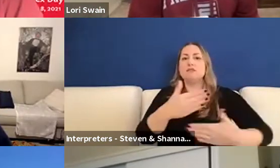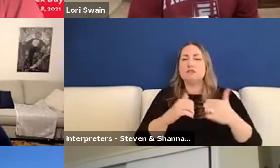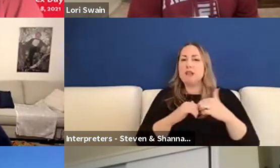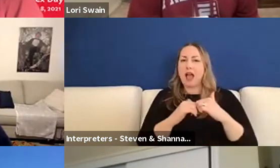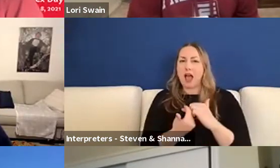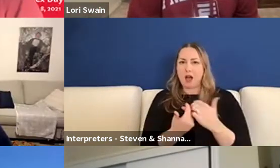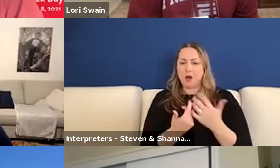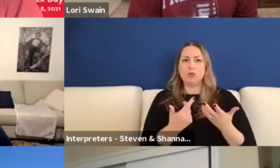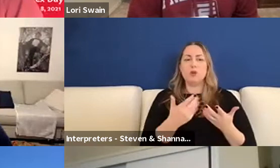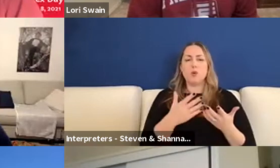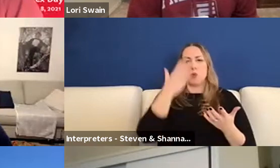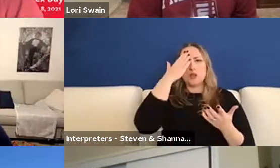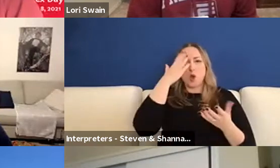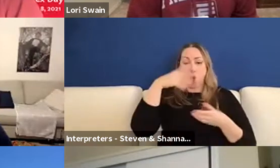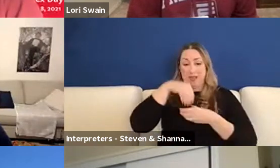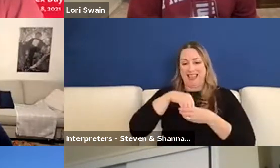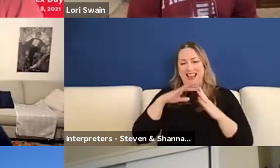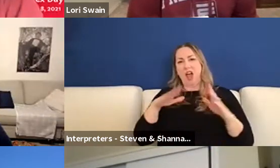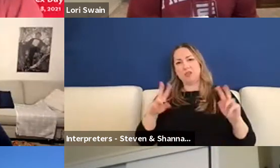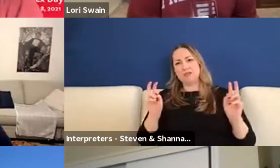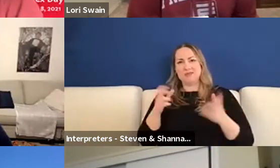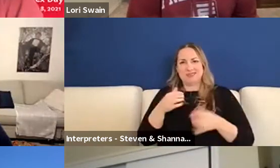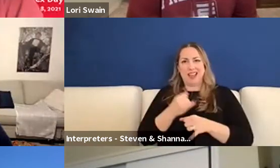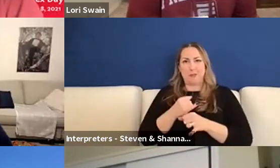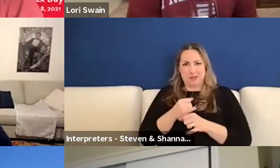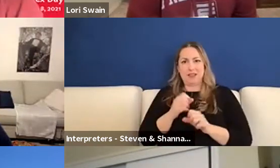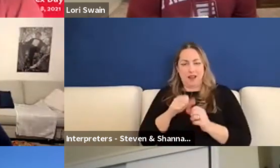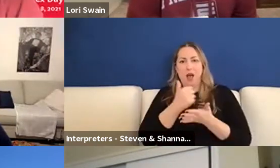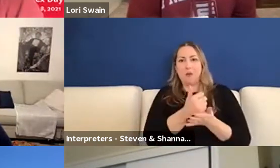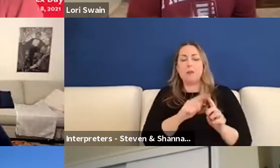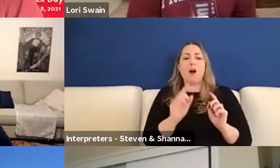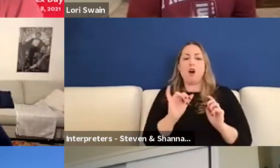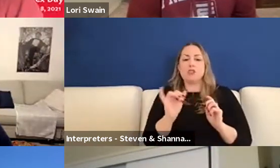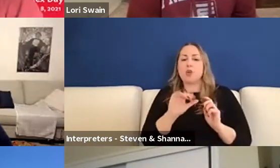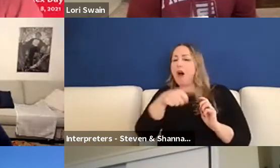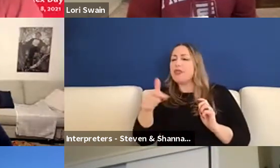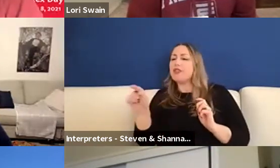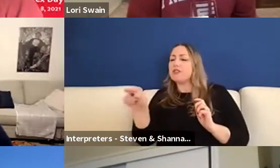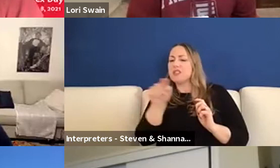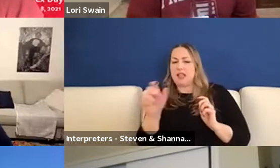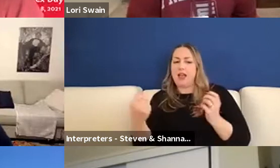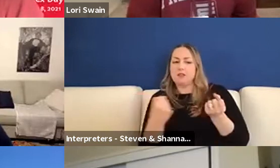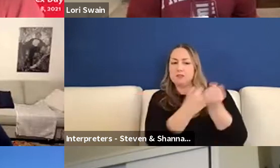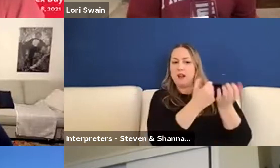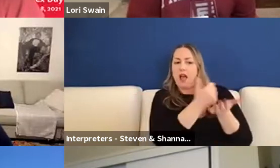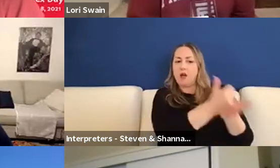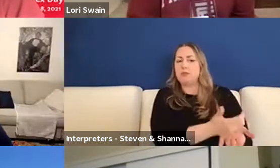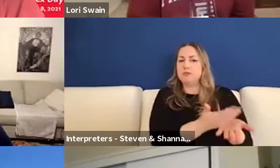house that will help us succeed with students on their side. So what are your thoughts on how guided pathways and your teamwork can fit